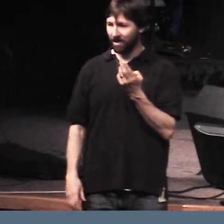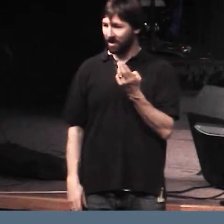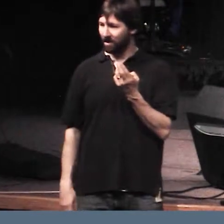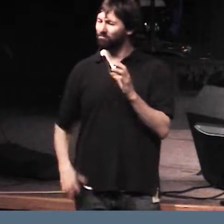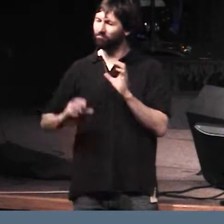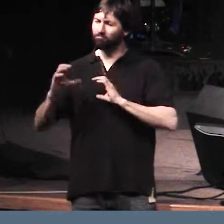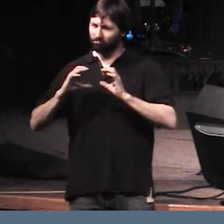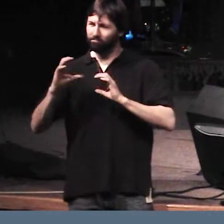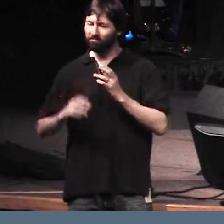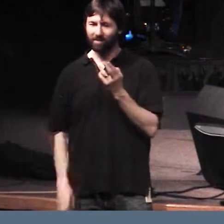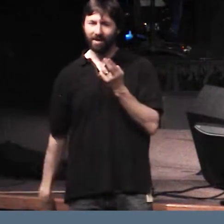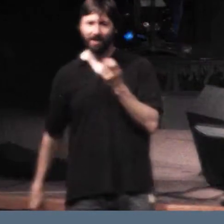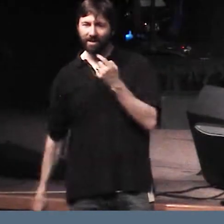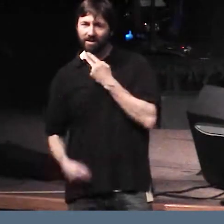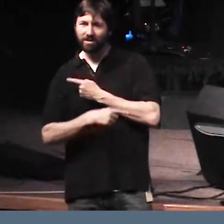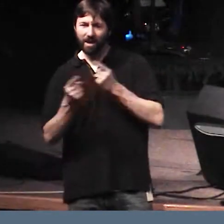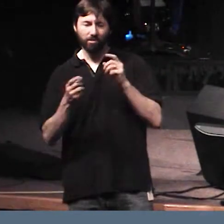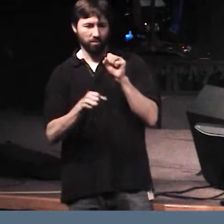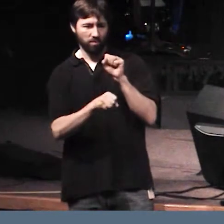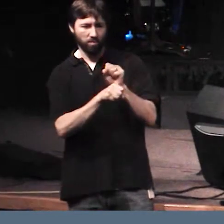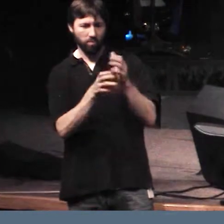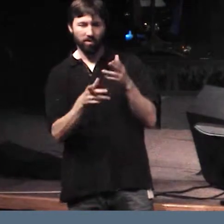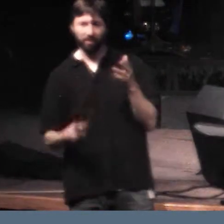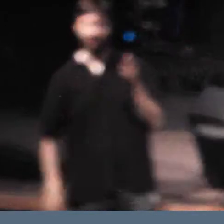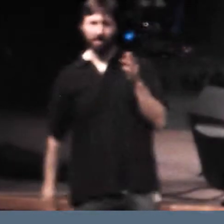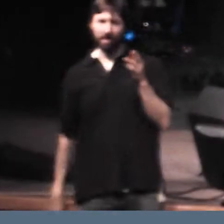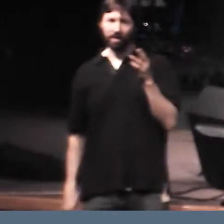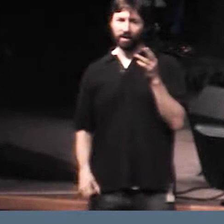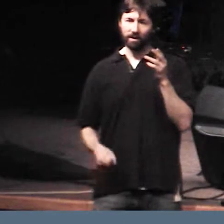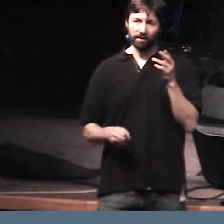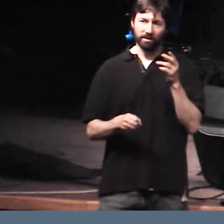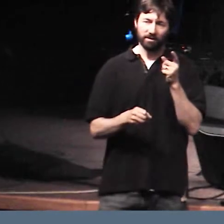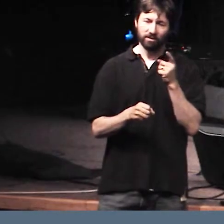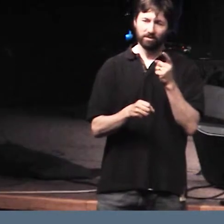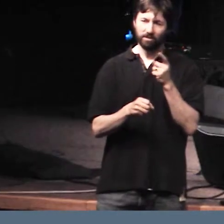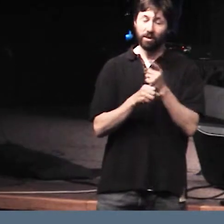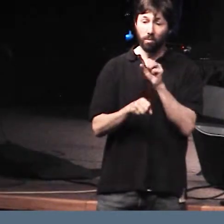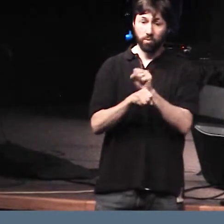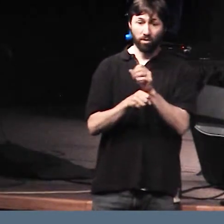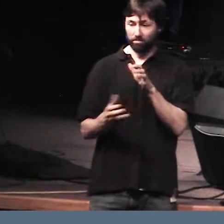he tells his workers are few things he says you know you can just drop a little bit more than then than normal